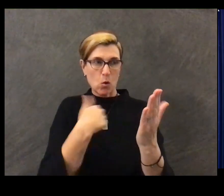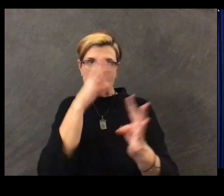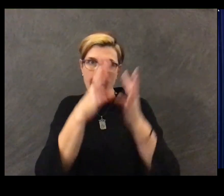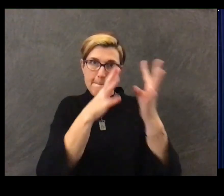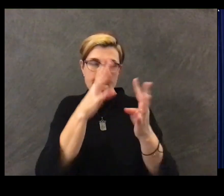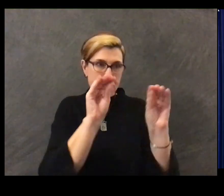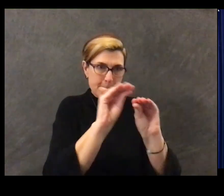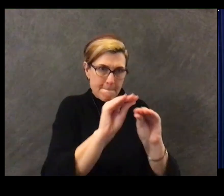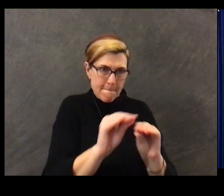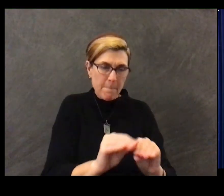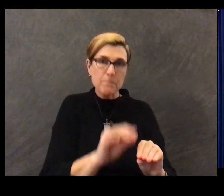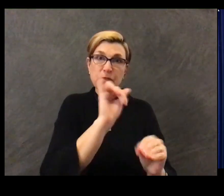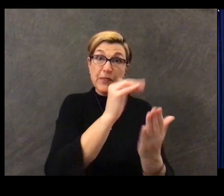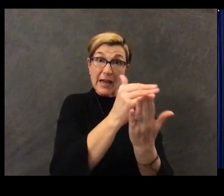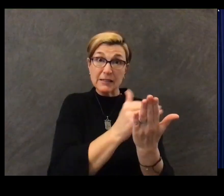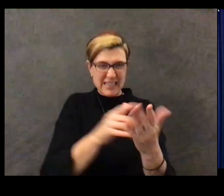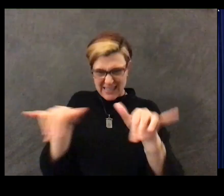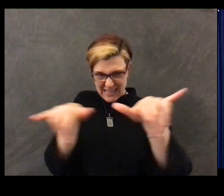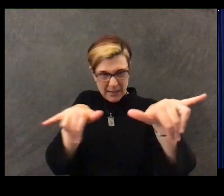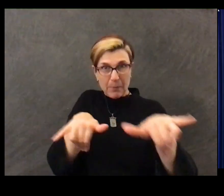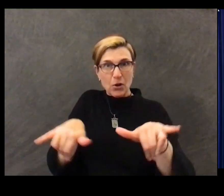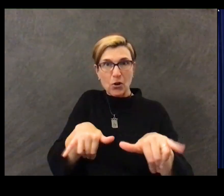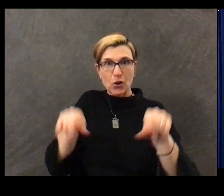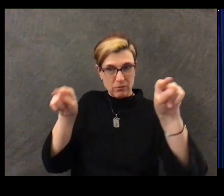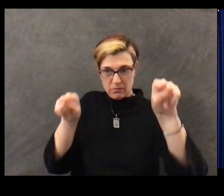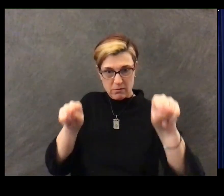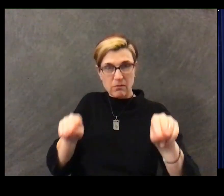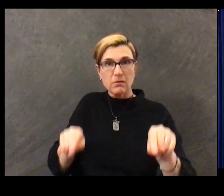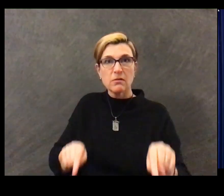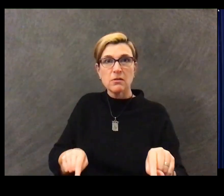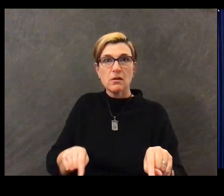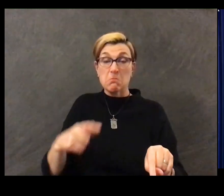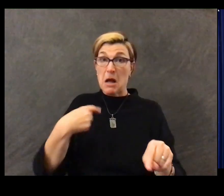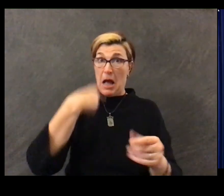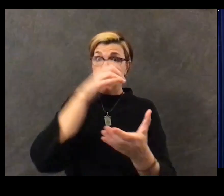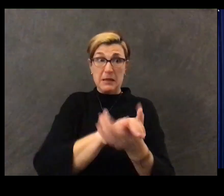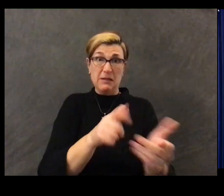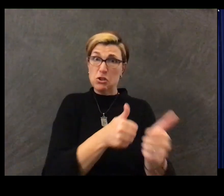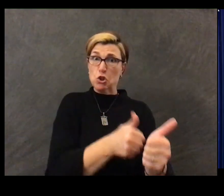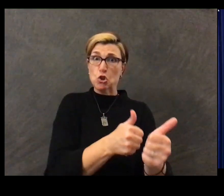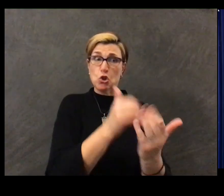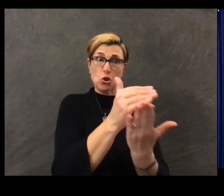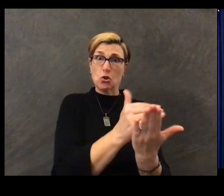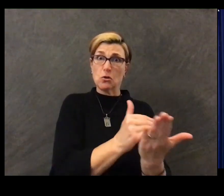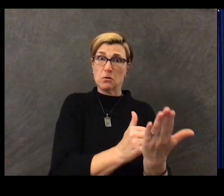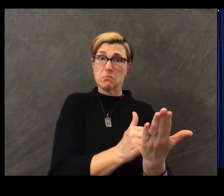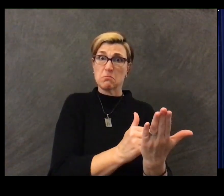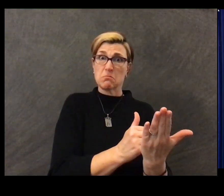thought-out and I believe well delineated and described program for